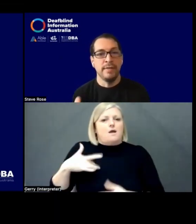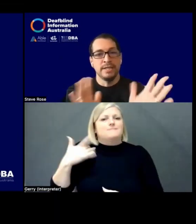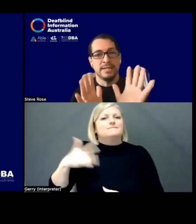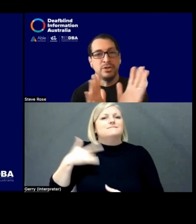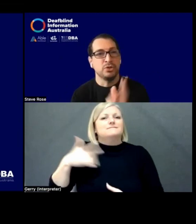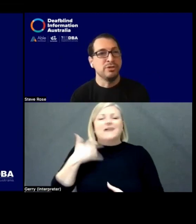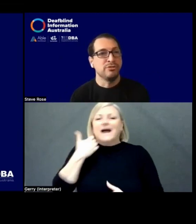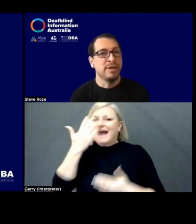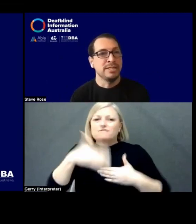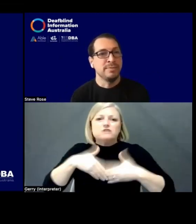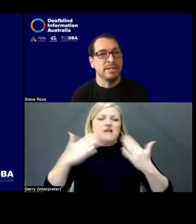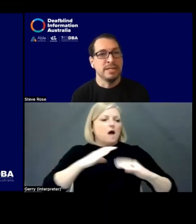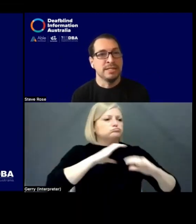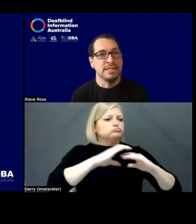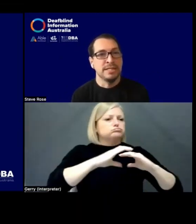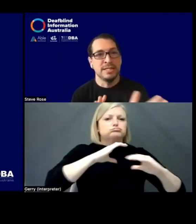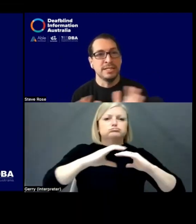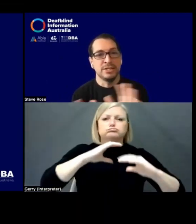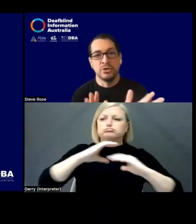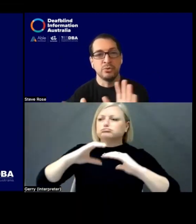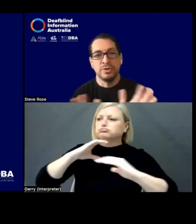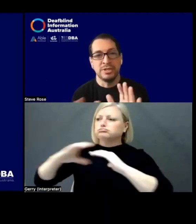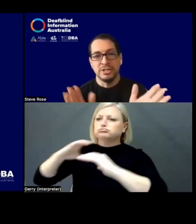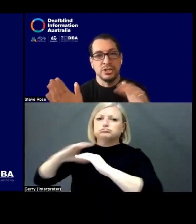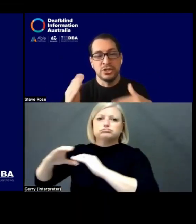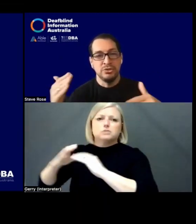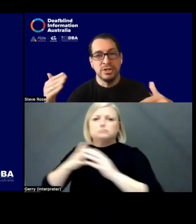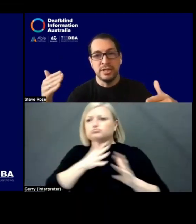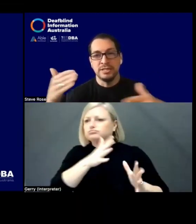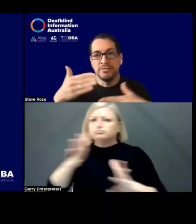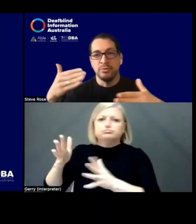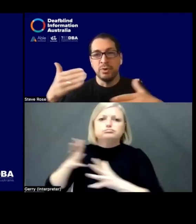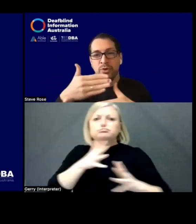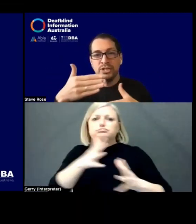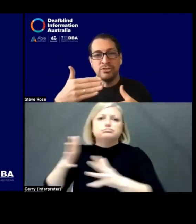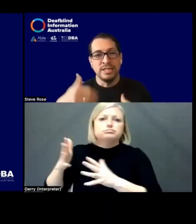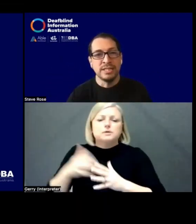This image always reminds me there's two signs of the one way street.